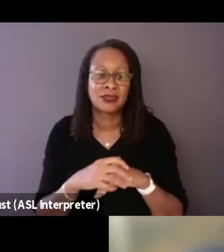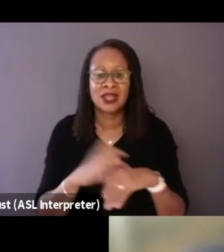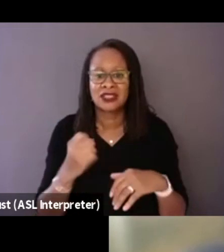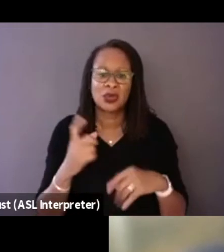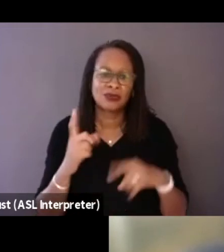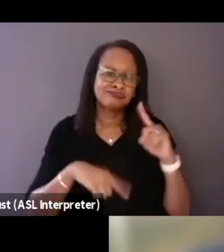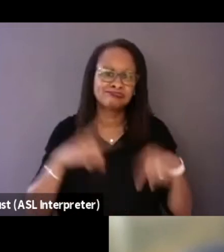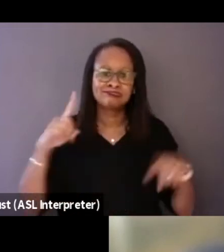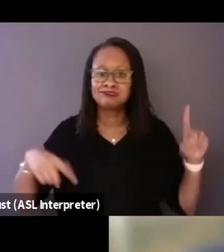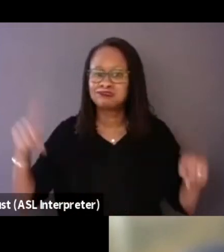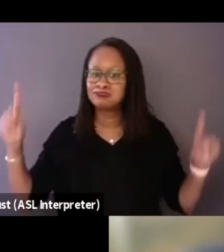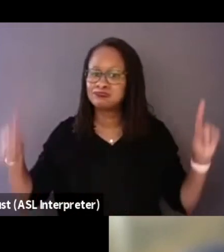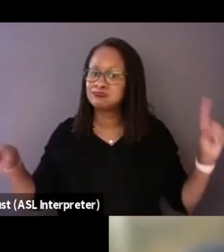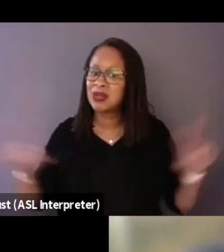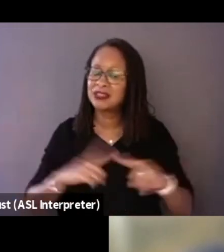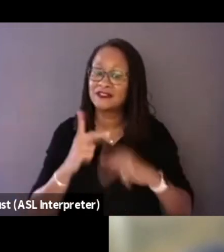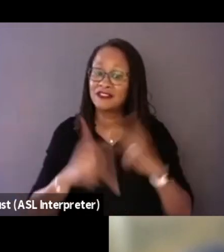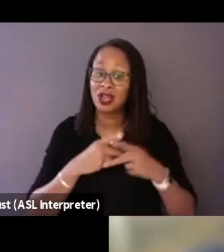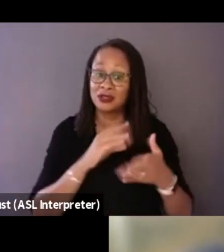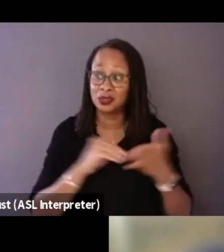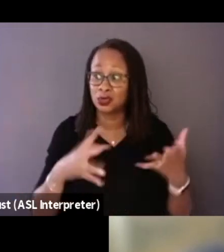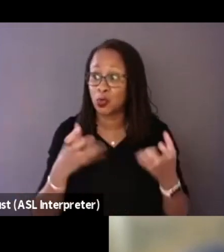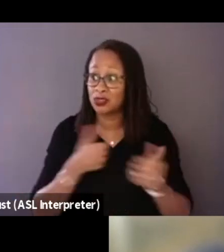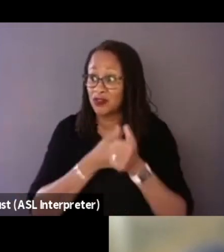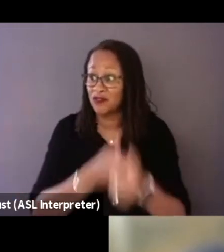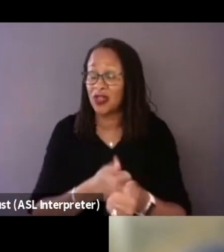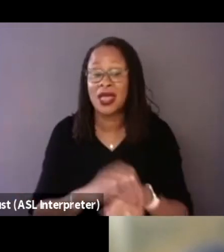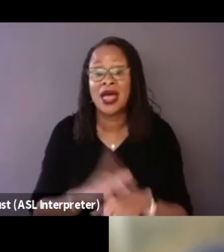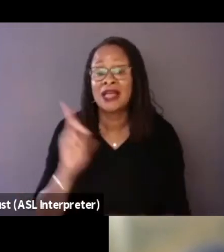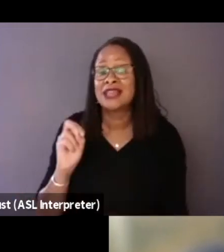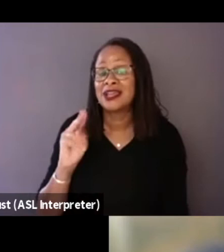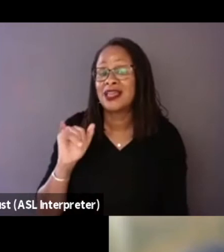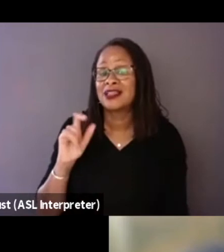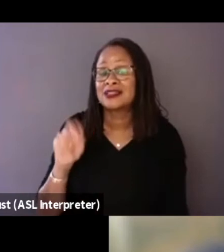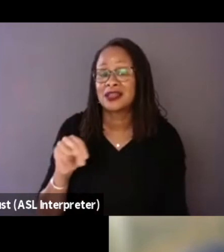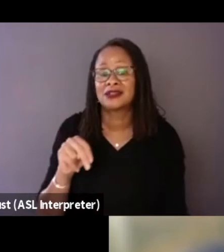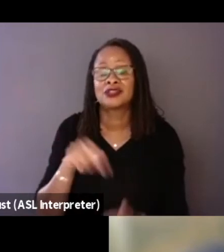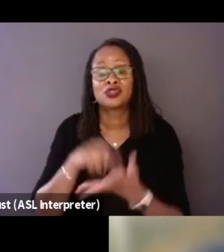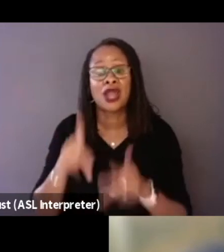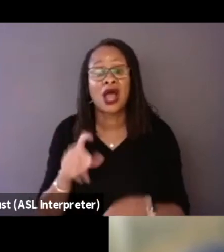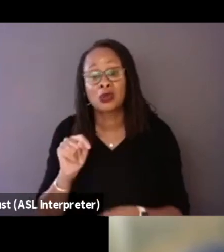of students that we wanted to follow, and Denilson stood out to us immediately because of his position,